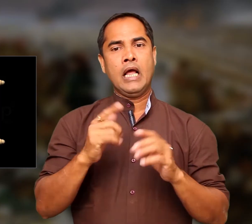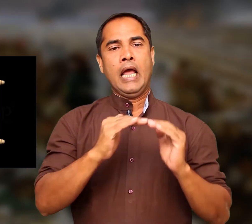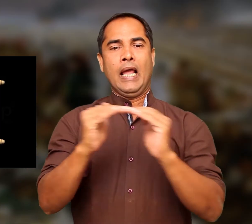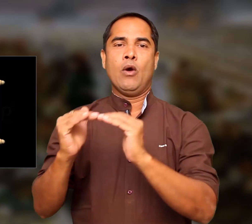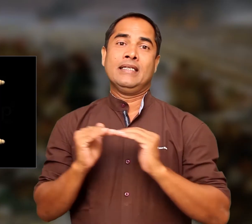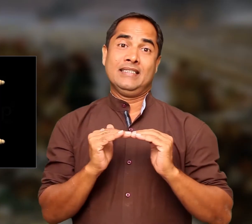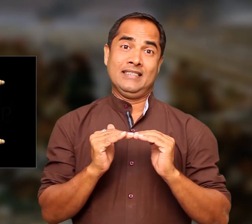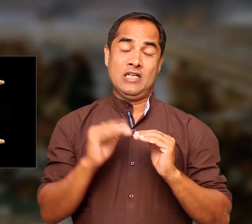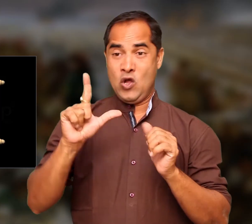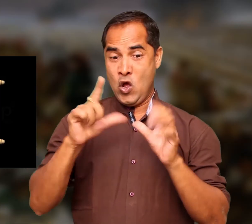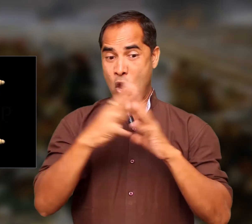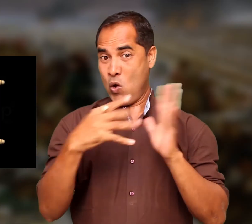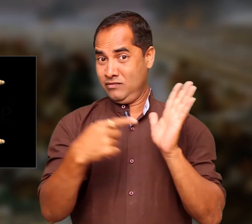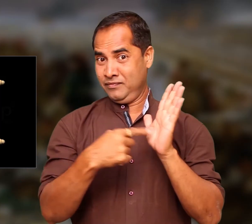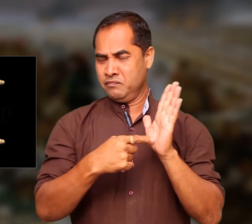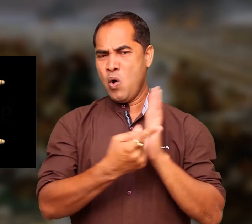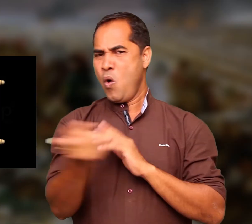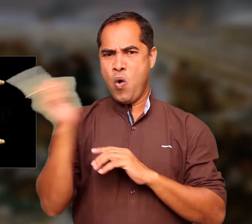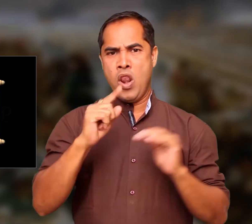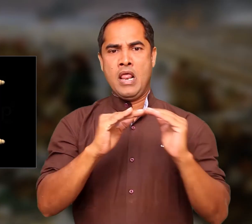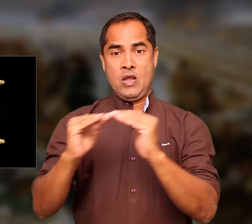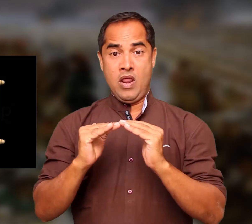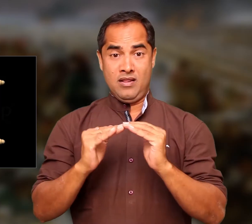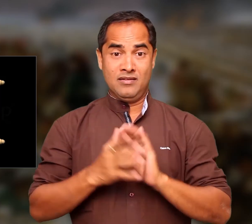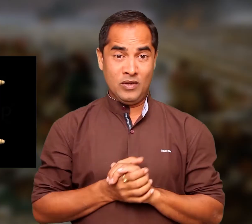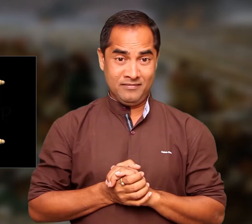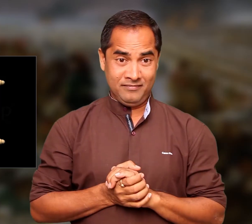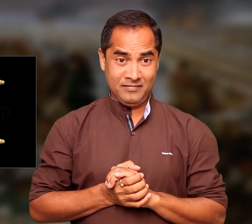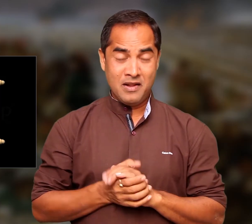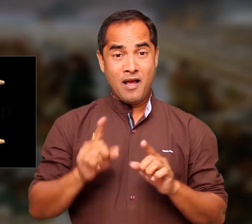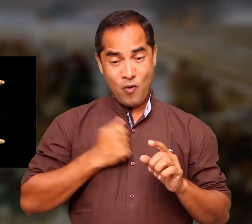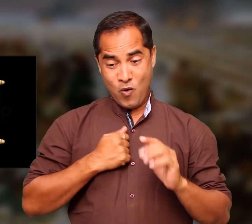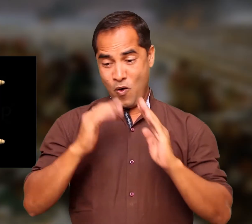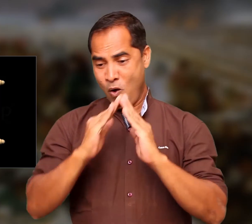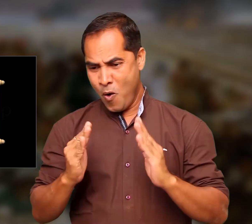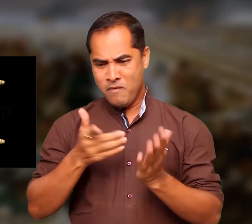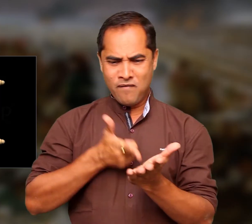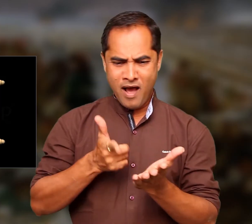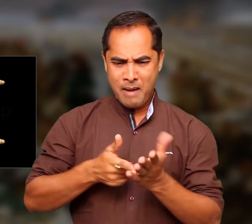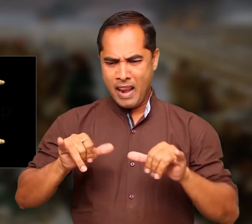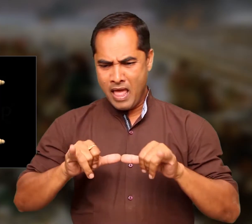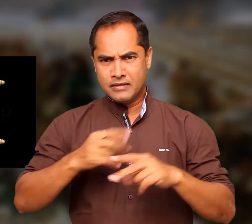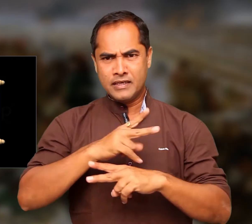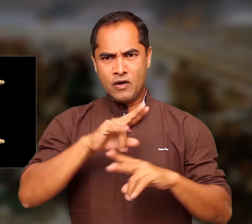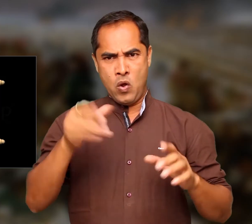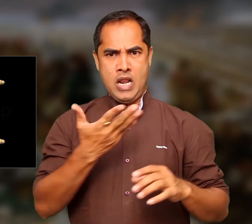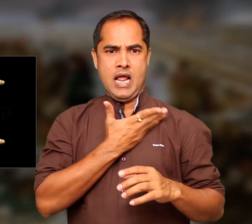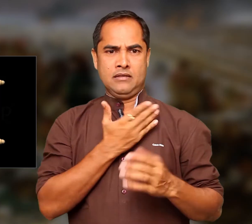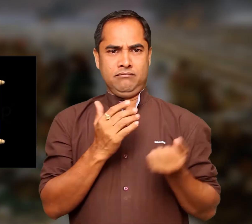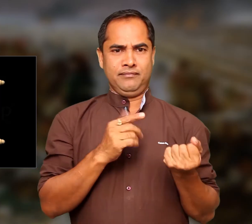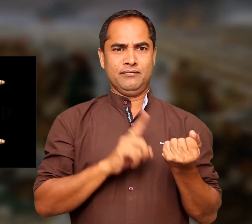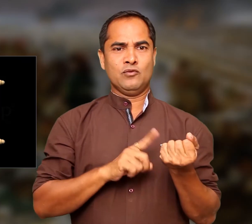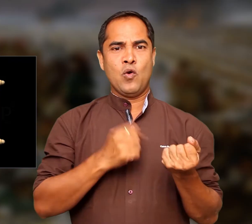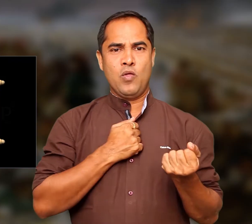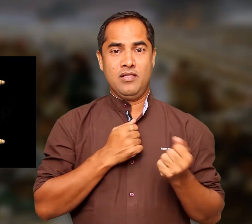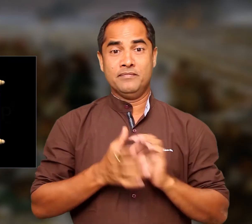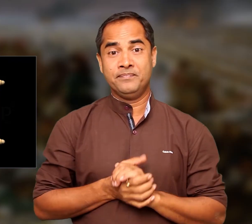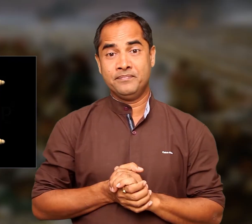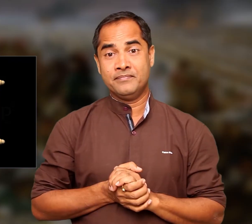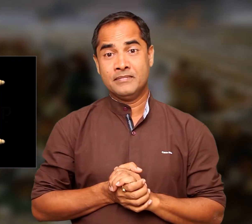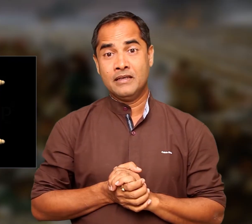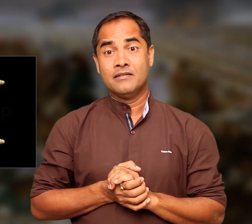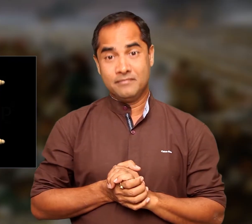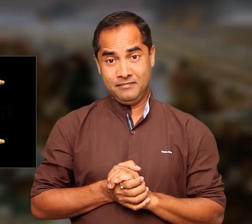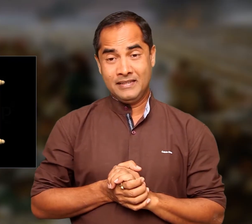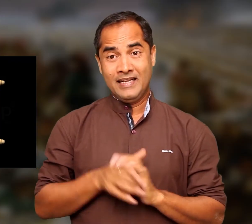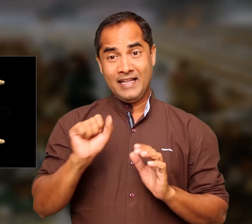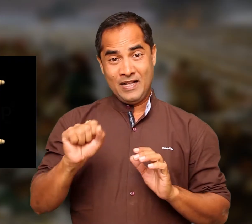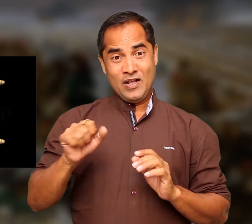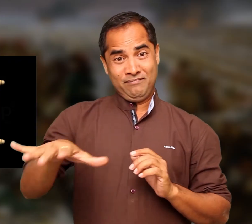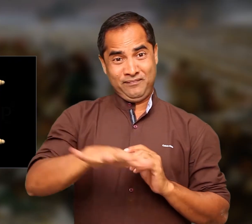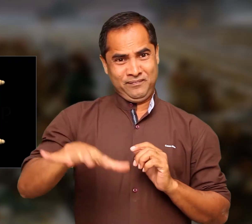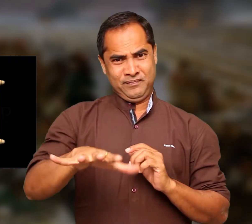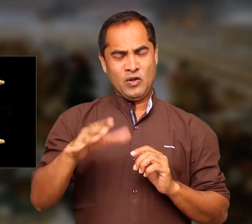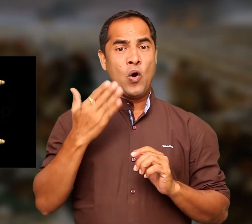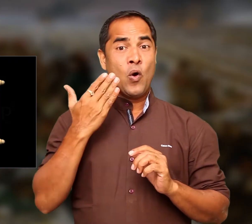before law and secured the right to property, even in those territories which